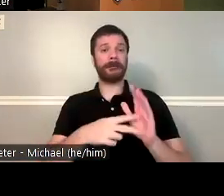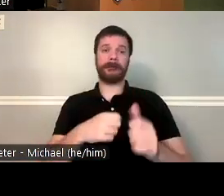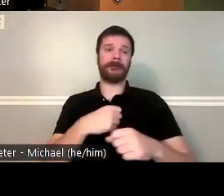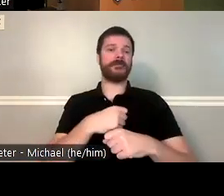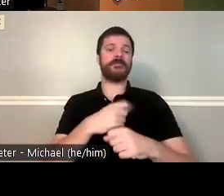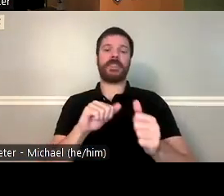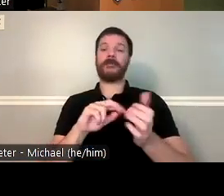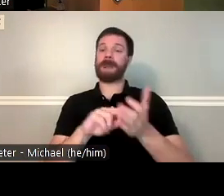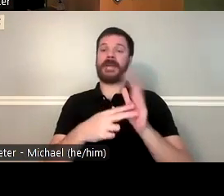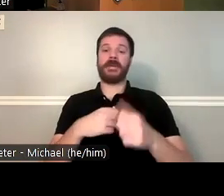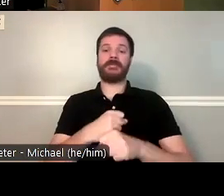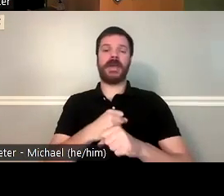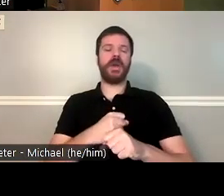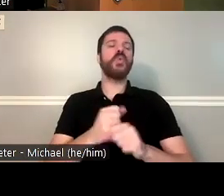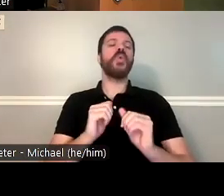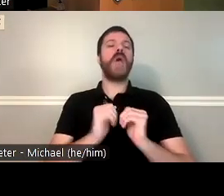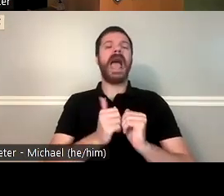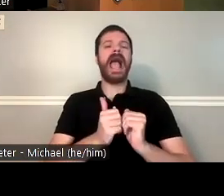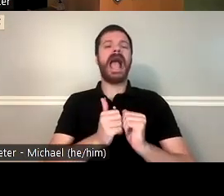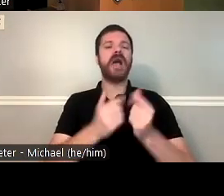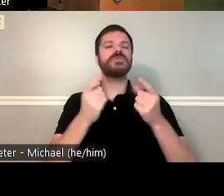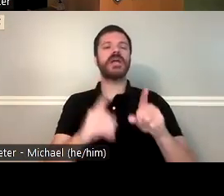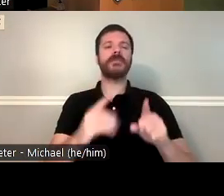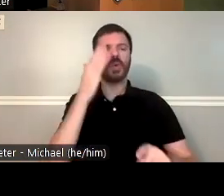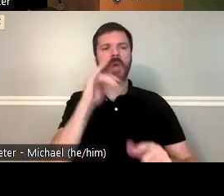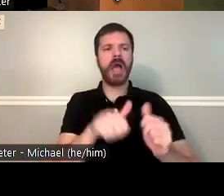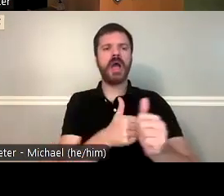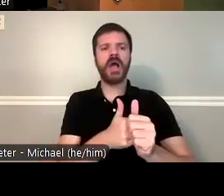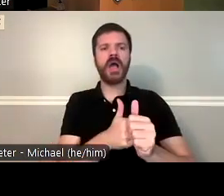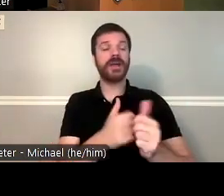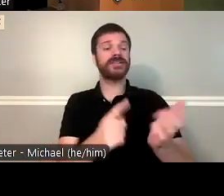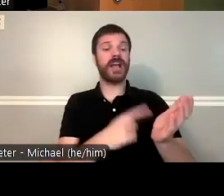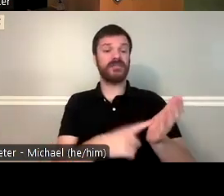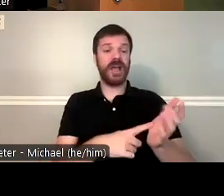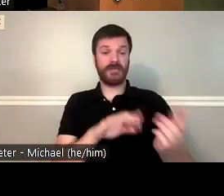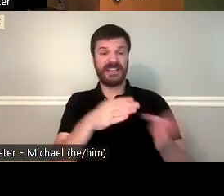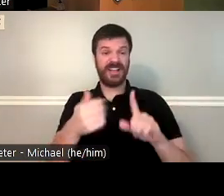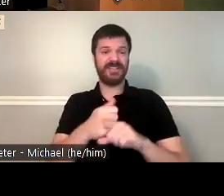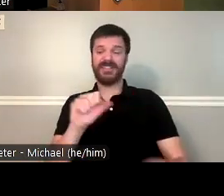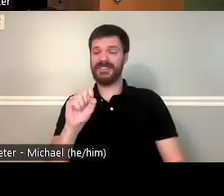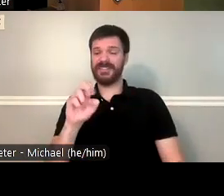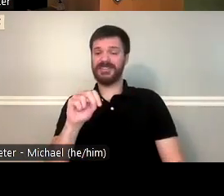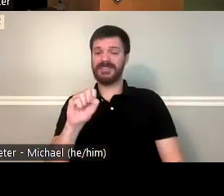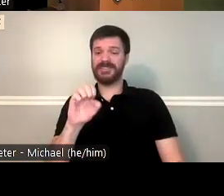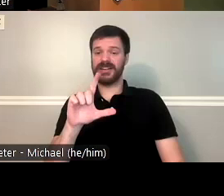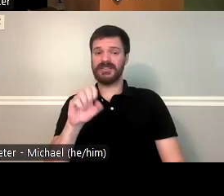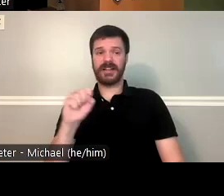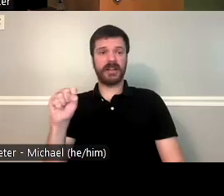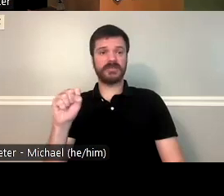things happen and then when sometimes death is senseless it was caught in the crossfire